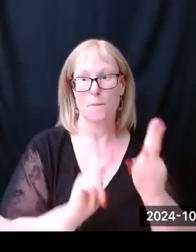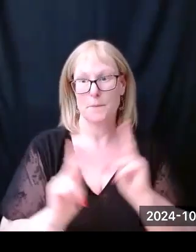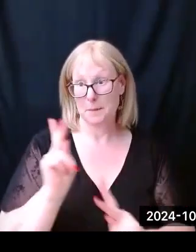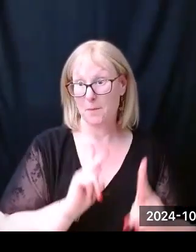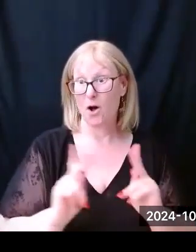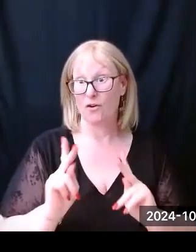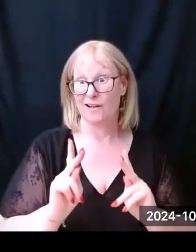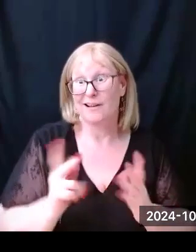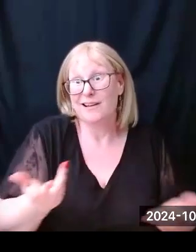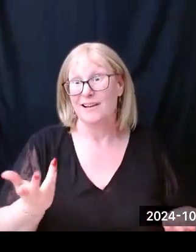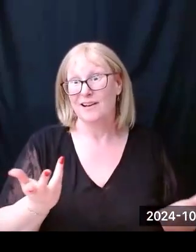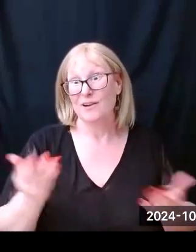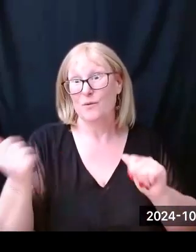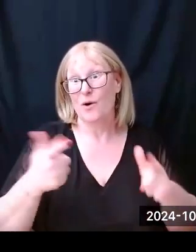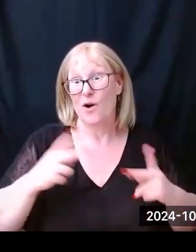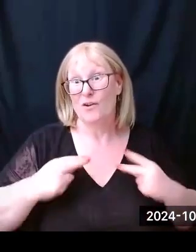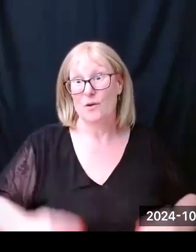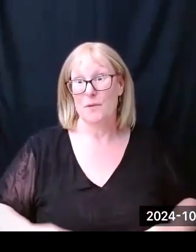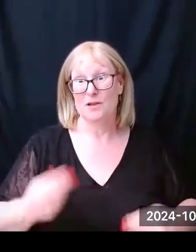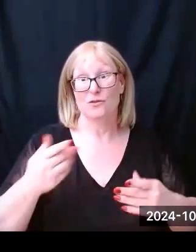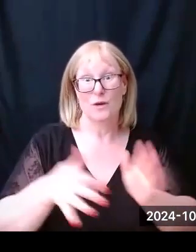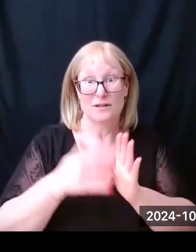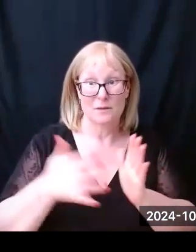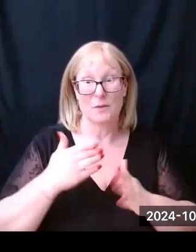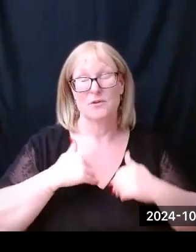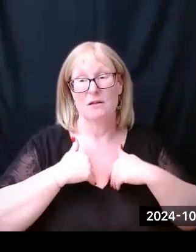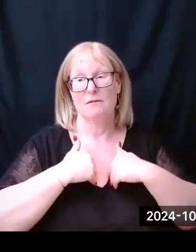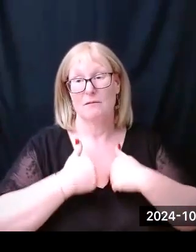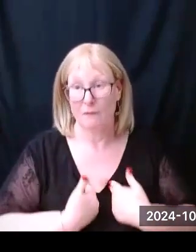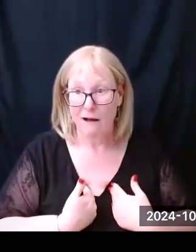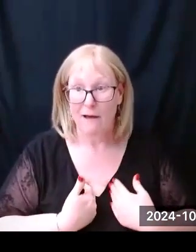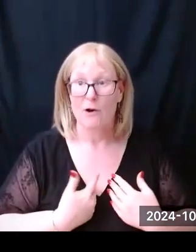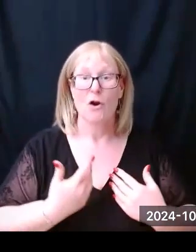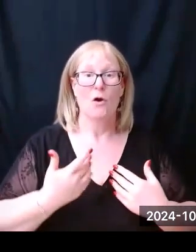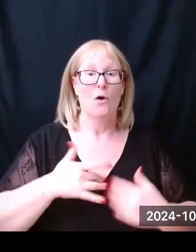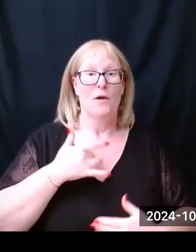so we run on empty, we get tired, and those are parts of the reality of this.